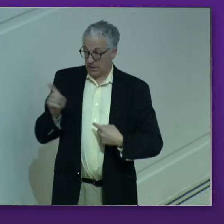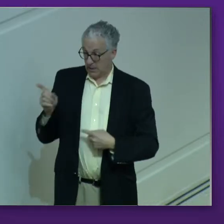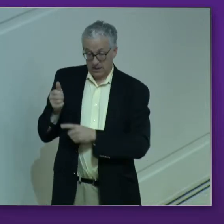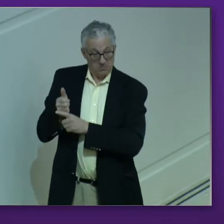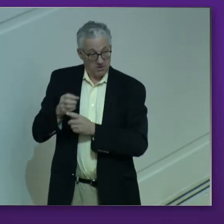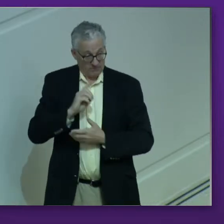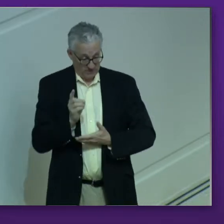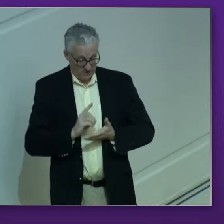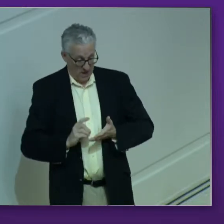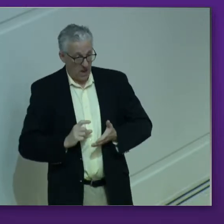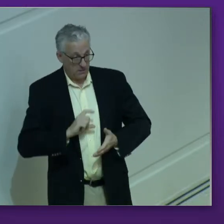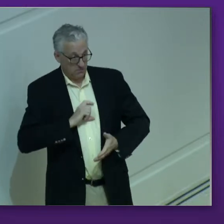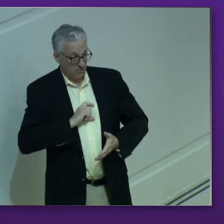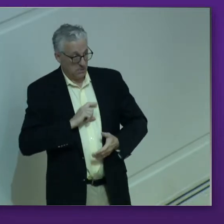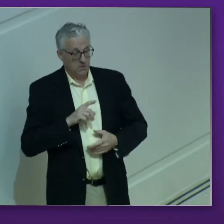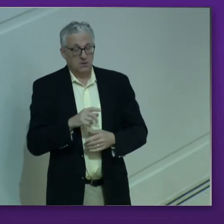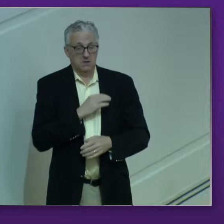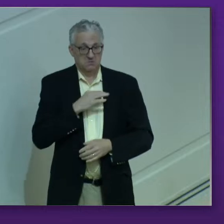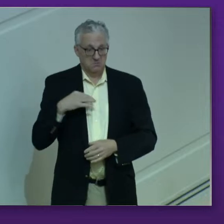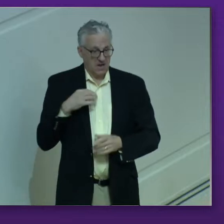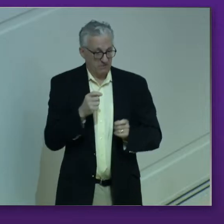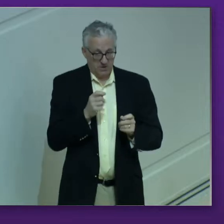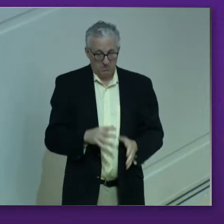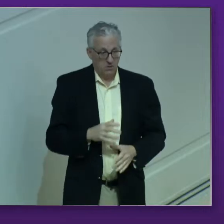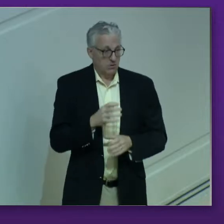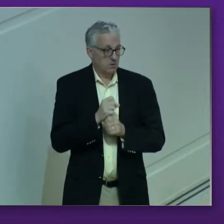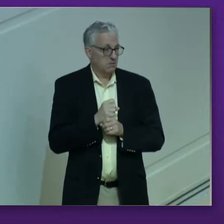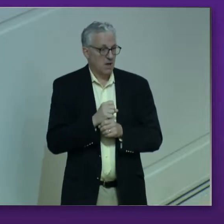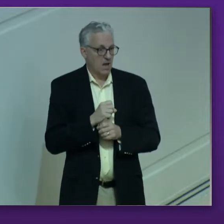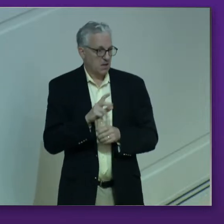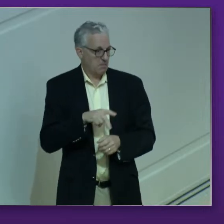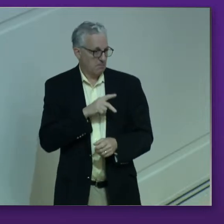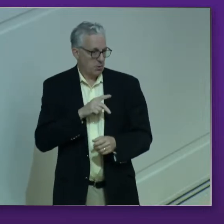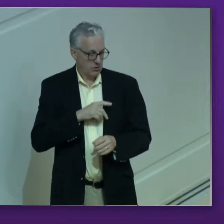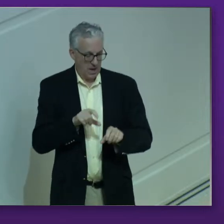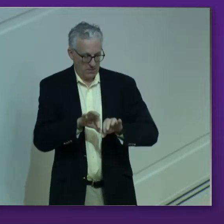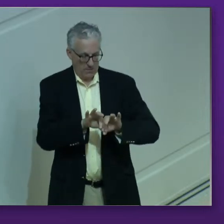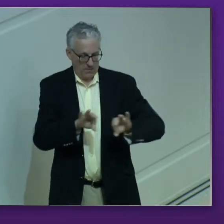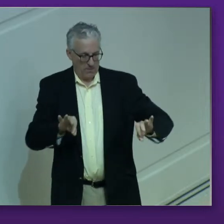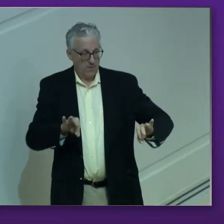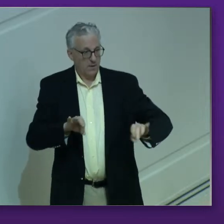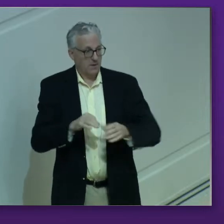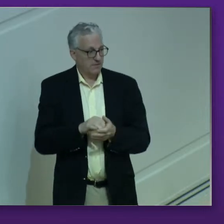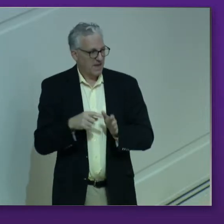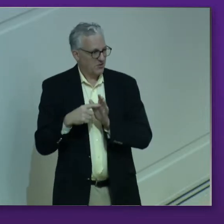LOCAL COMMUNITIES MORE INCLUSIVE BY CREATING AN ENVIRONMENT WHERE ALL